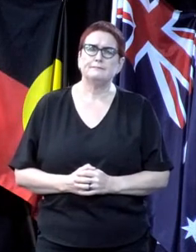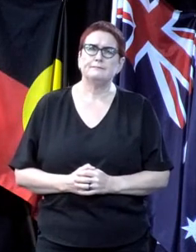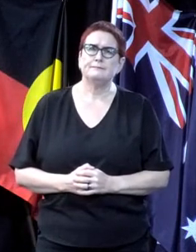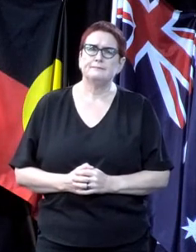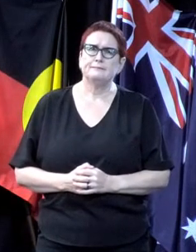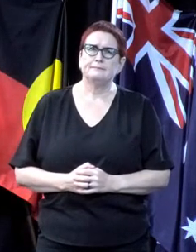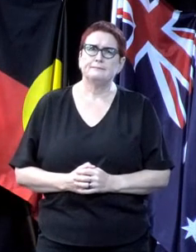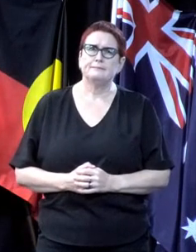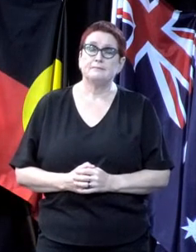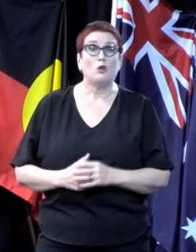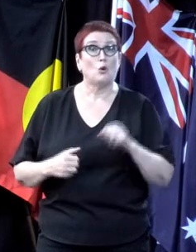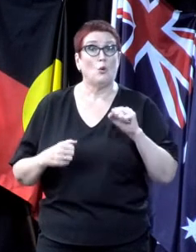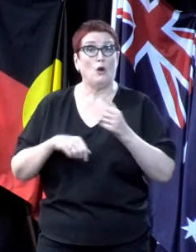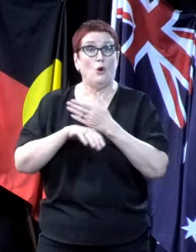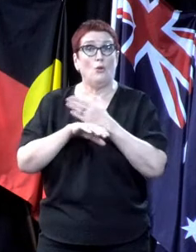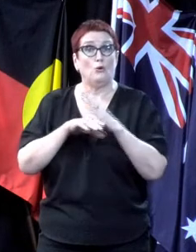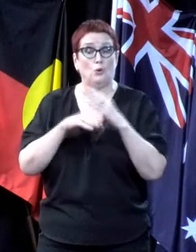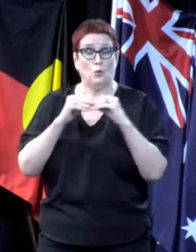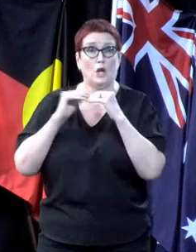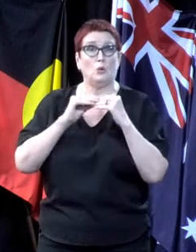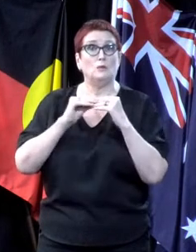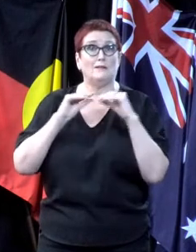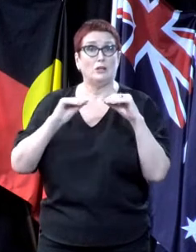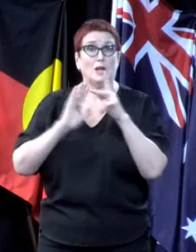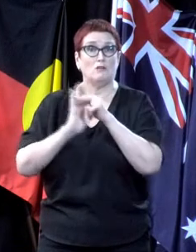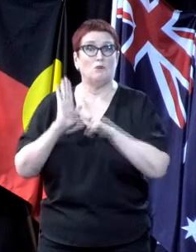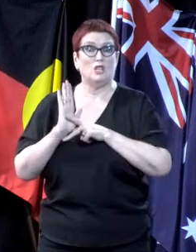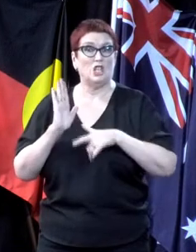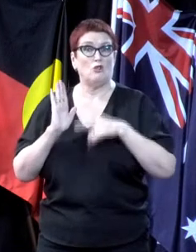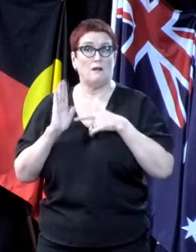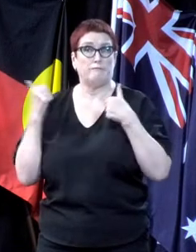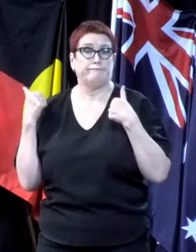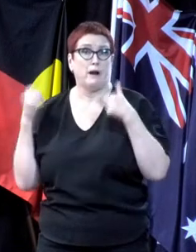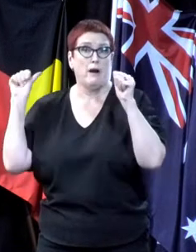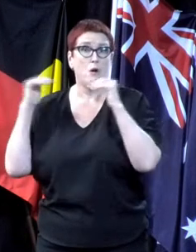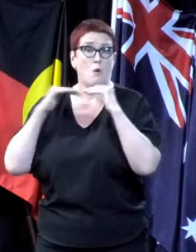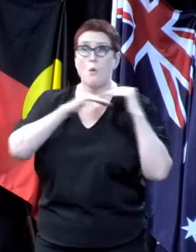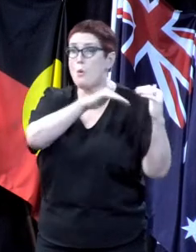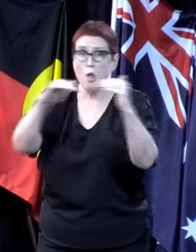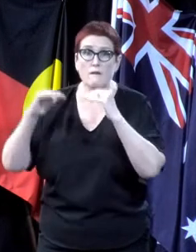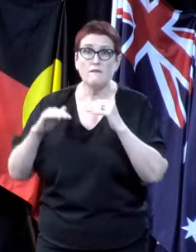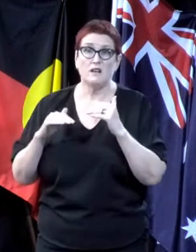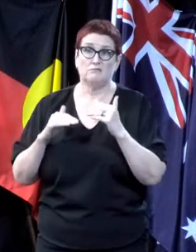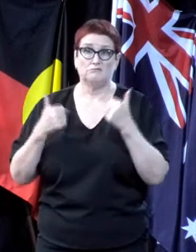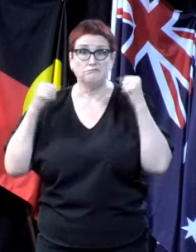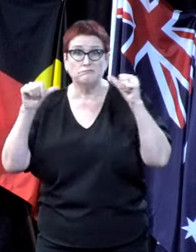has the policy of inclusive education been in the areas with which you're familiar or, indeed, in Queensland in general?